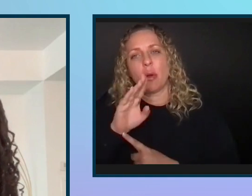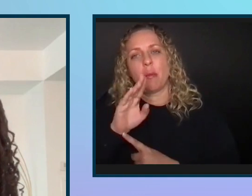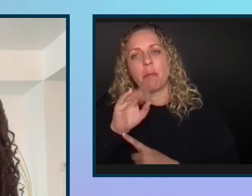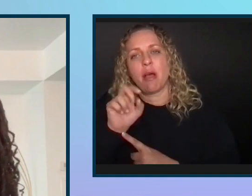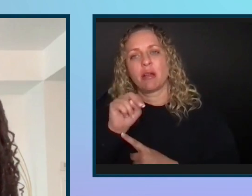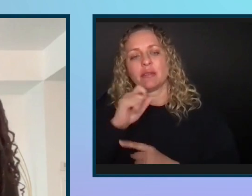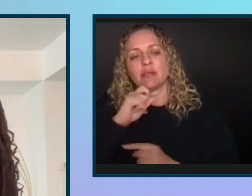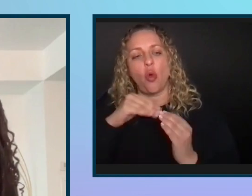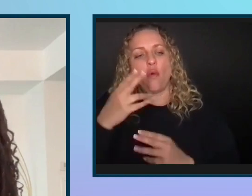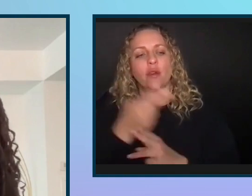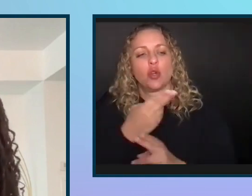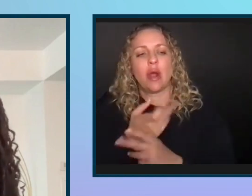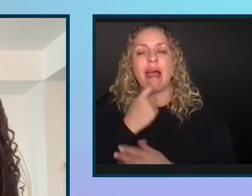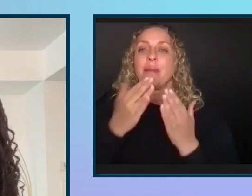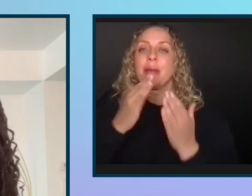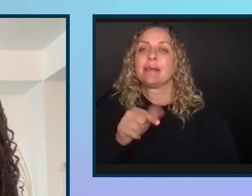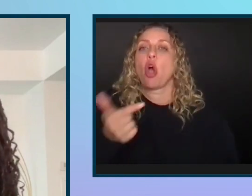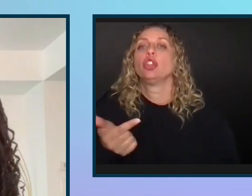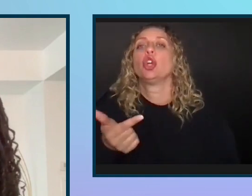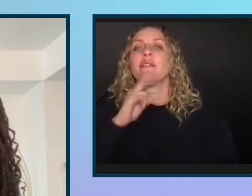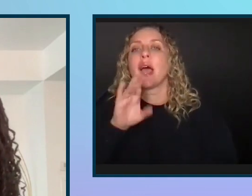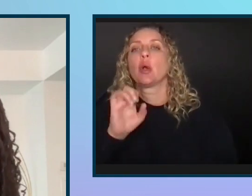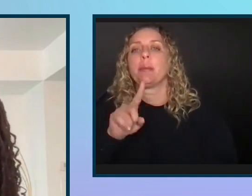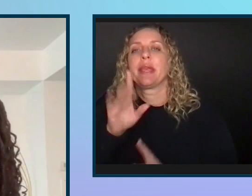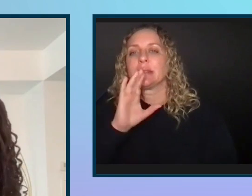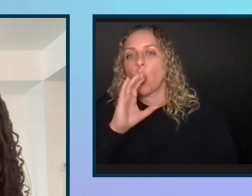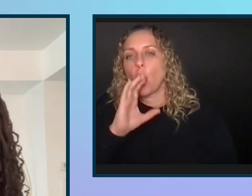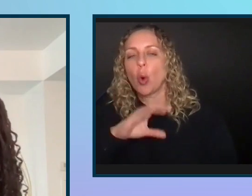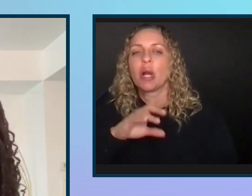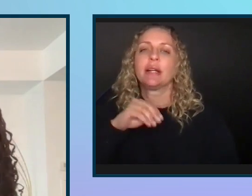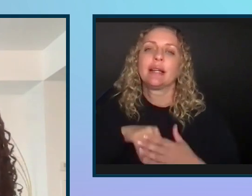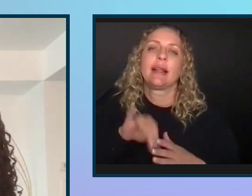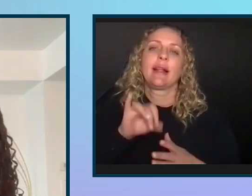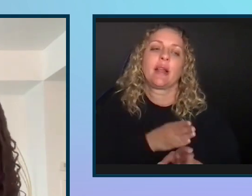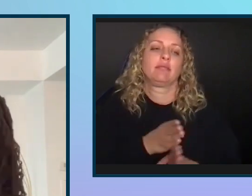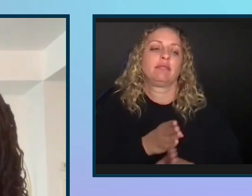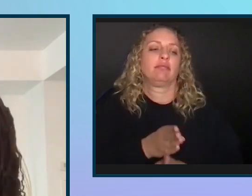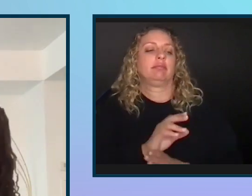and maybe some alternatives that could be explored in the avenue of disabled buttons? Yeah, absolutely.